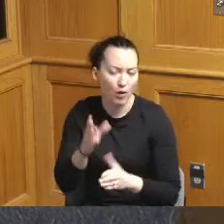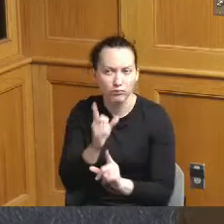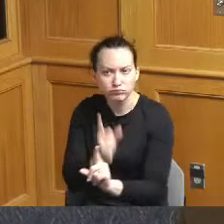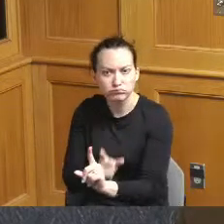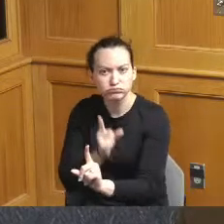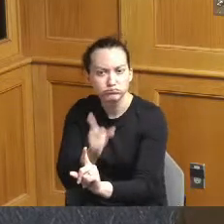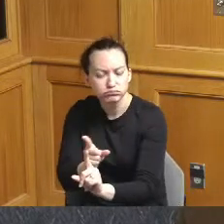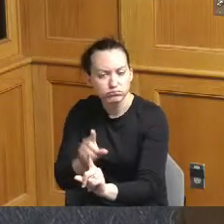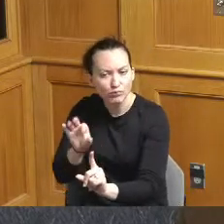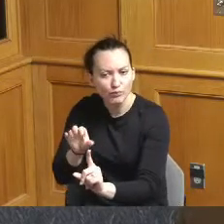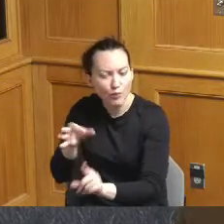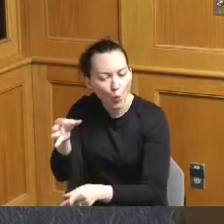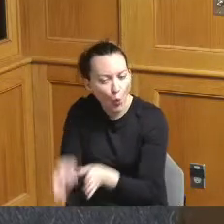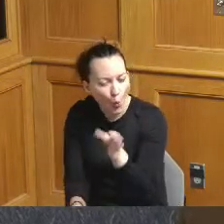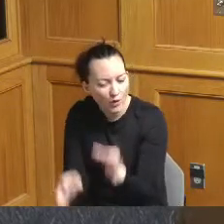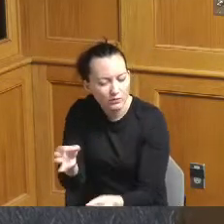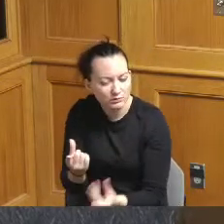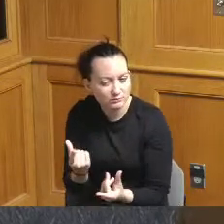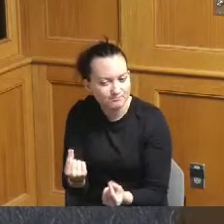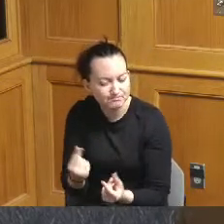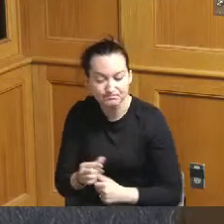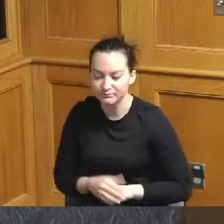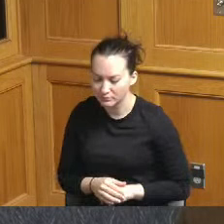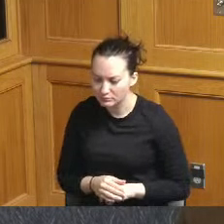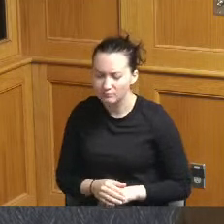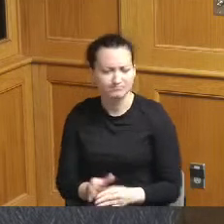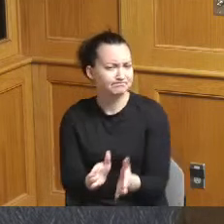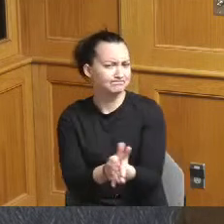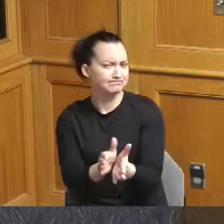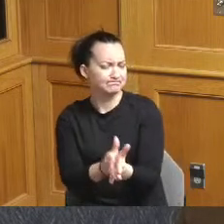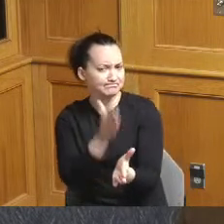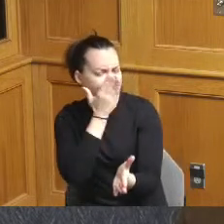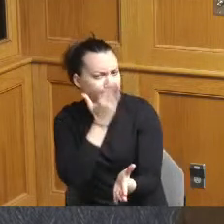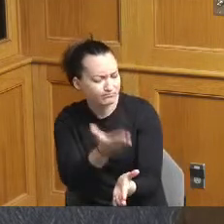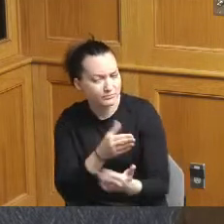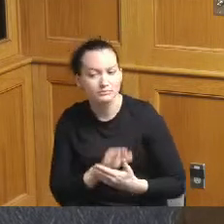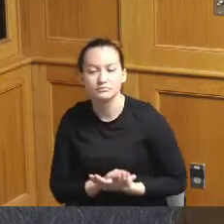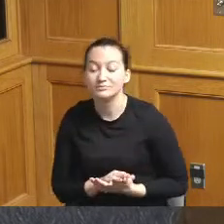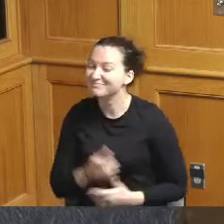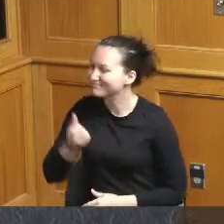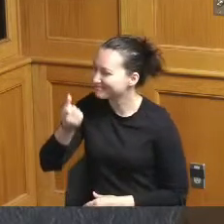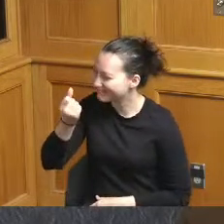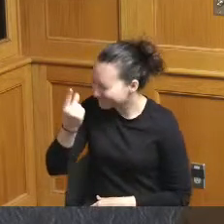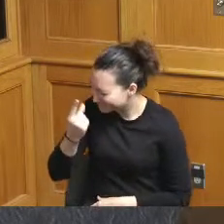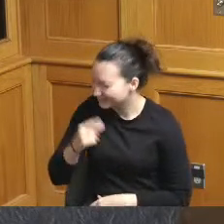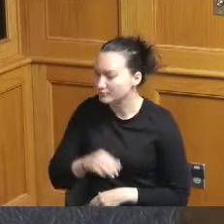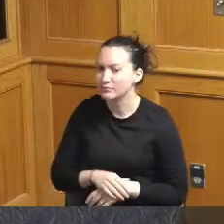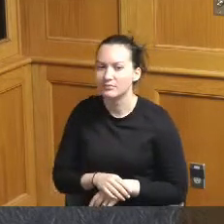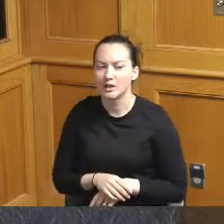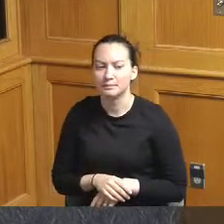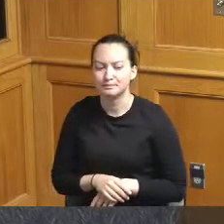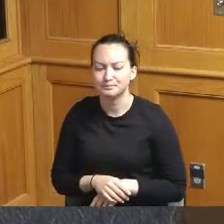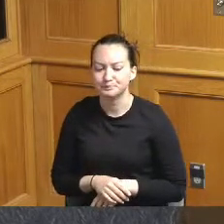of the court and what you all do and I applaud you for that but that said I do think people